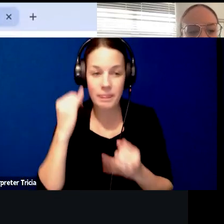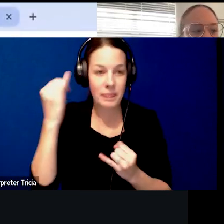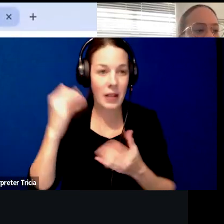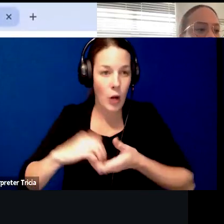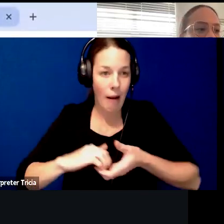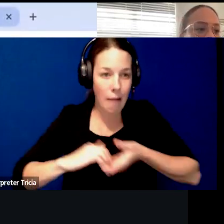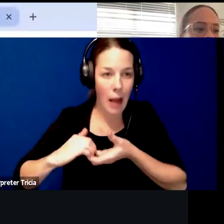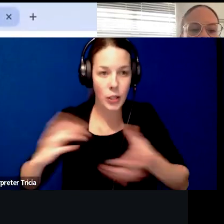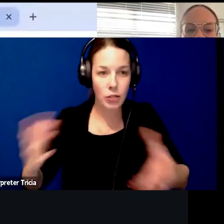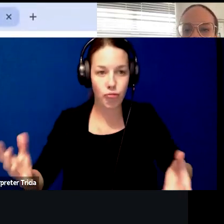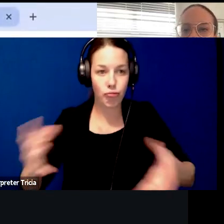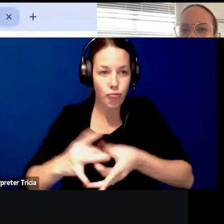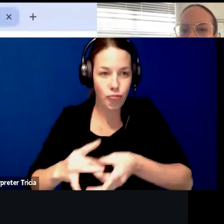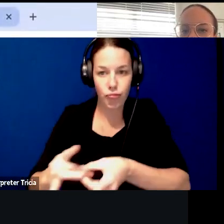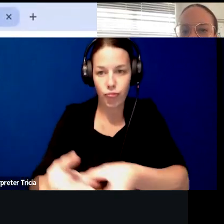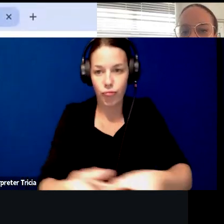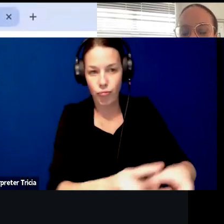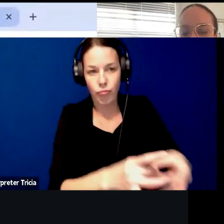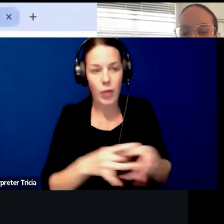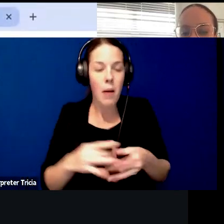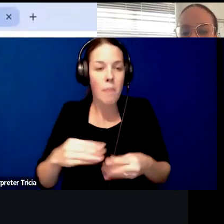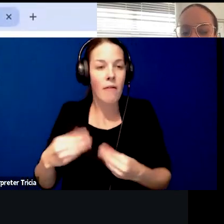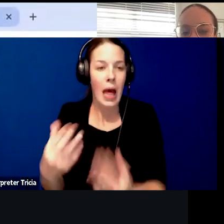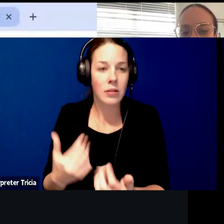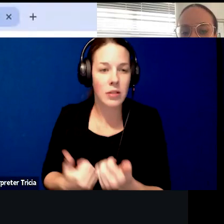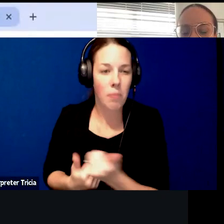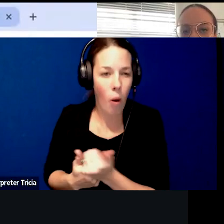together and providing support amongst one another to share resources